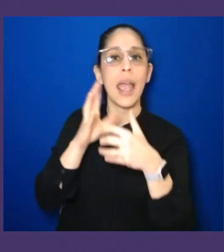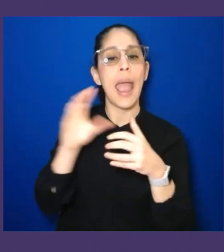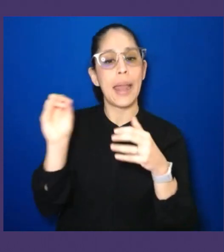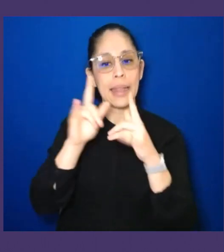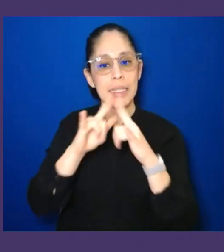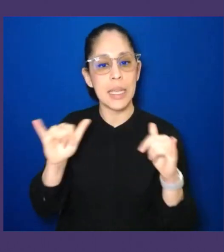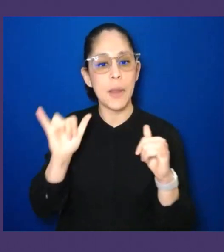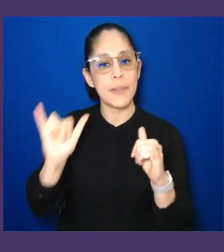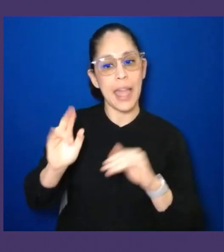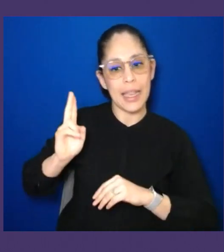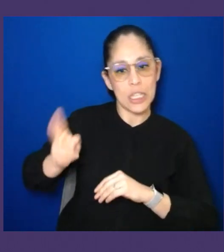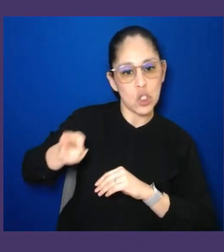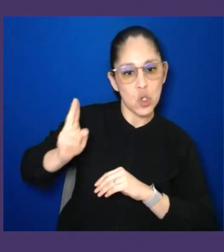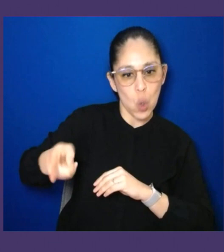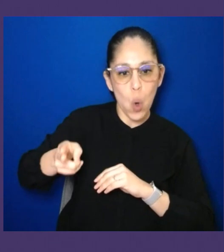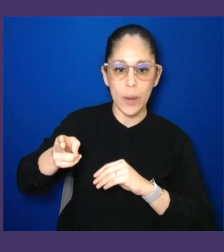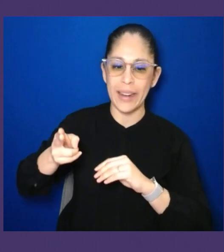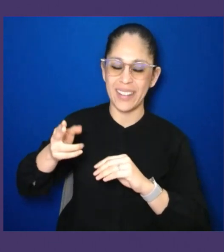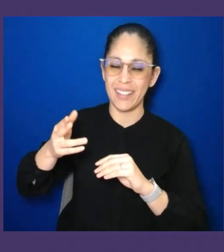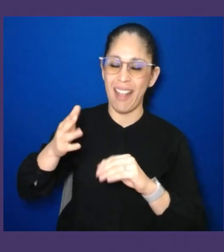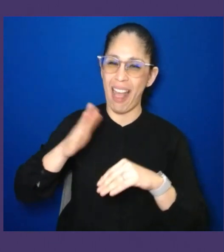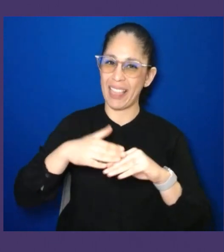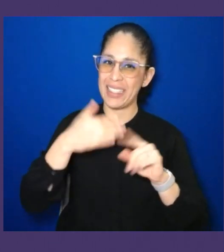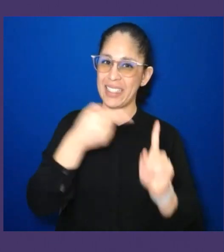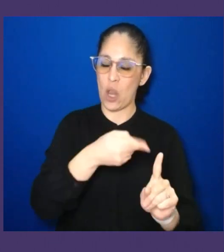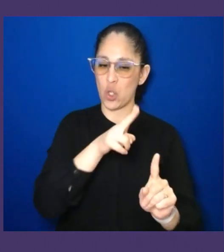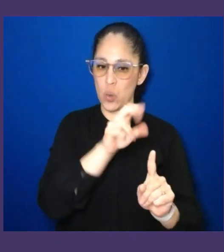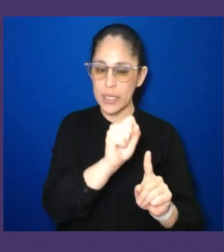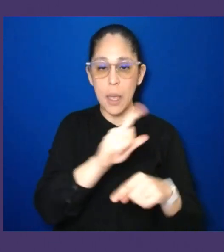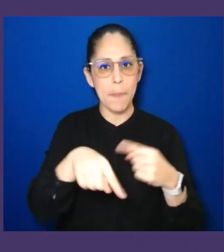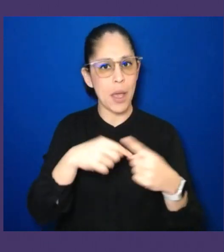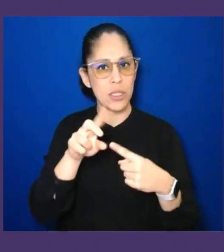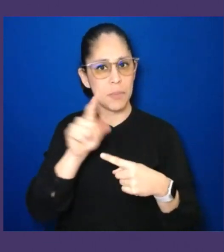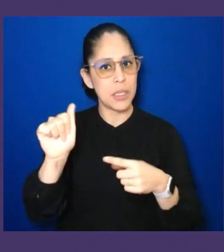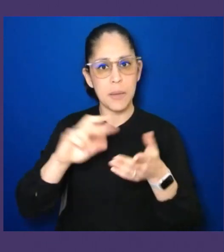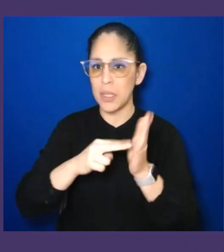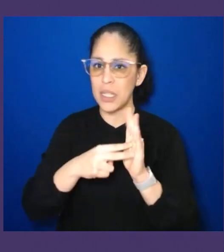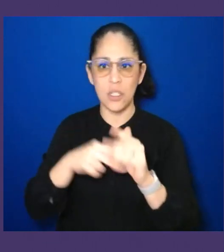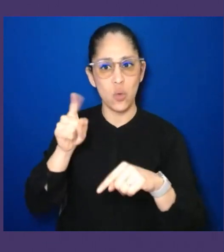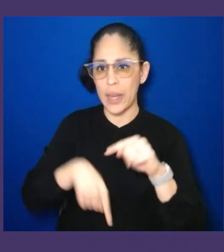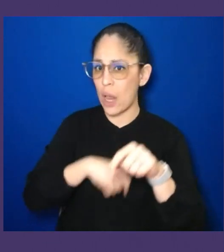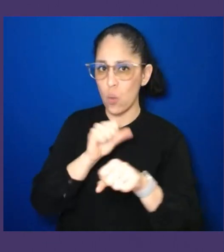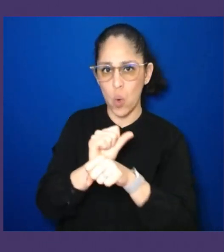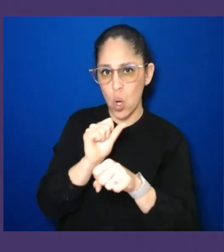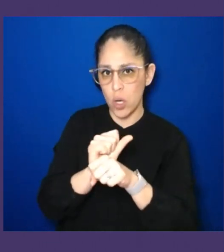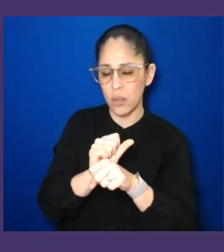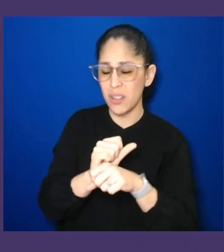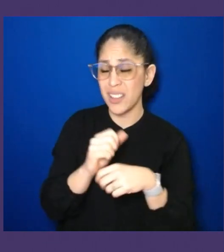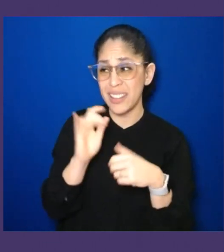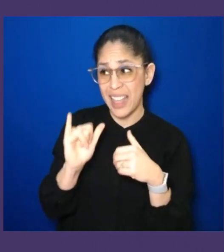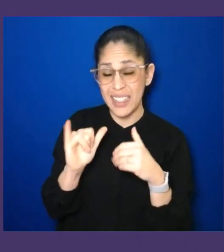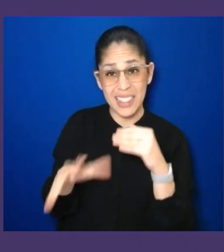disability and not being able to work, almost as another layer on top of what Jordan was talking about,